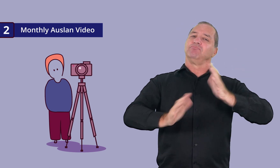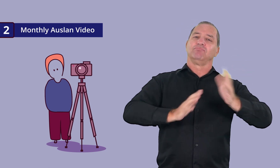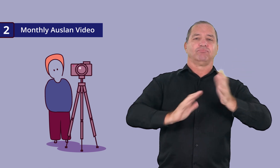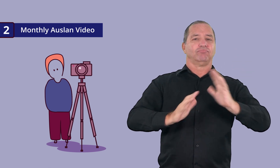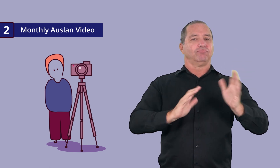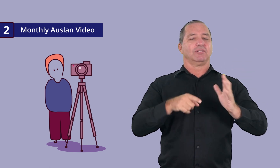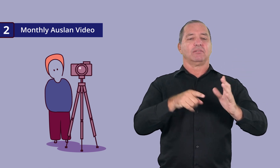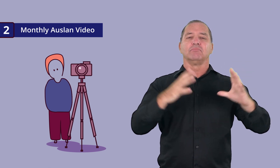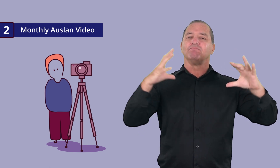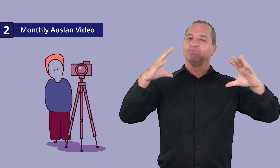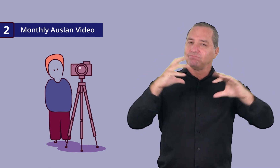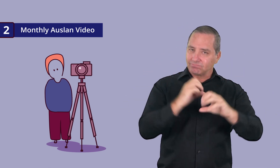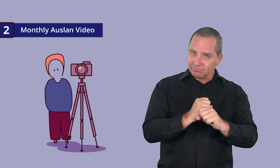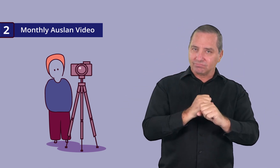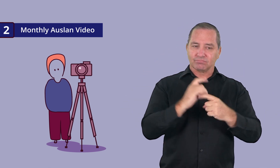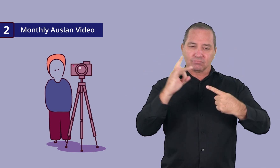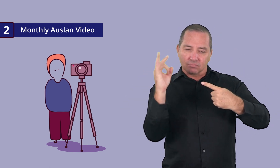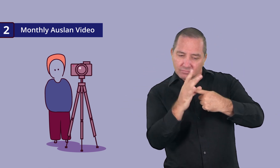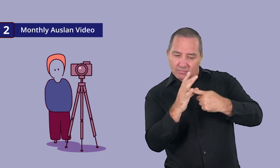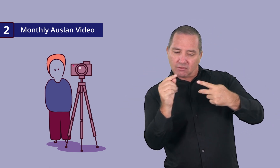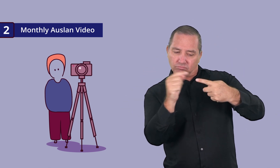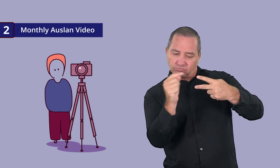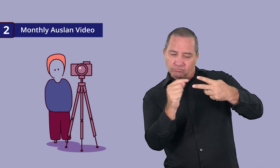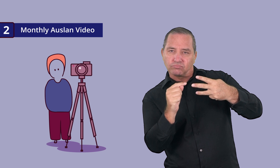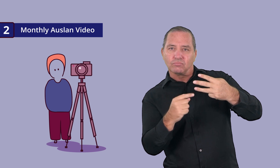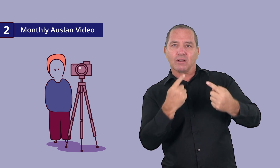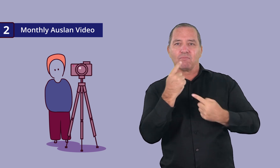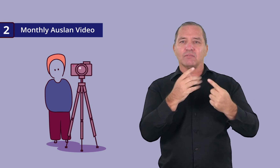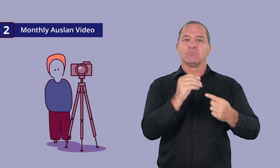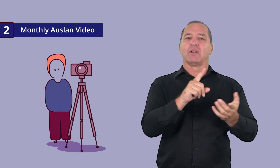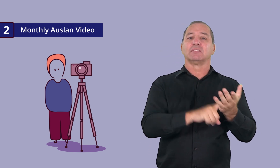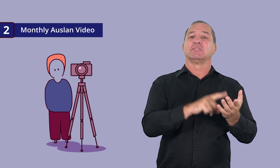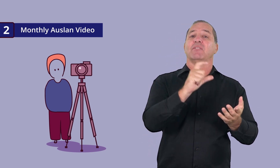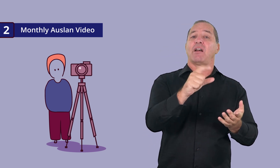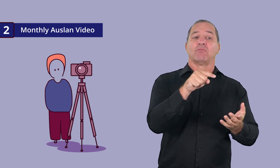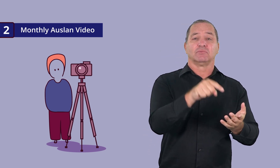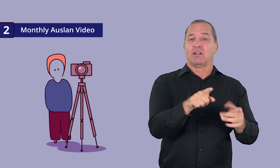that summarises key debates and inquiries that have taken place in the legislative Council